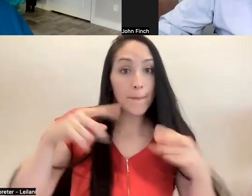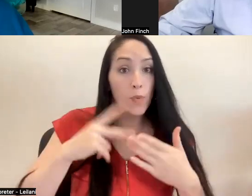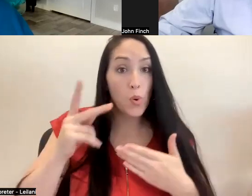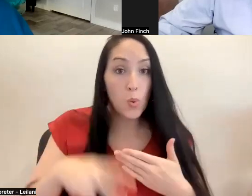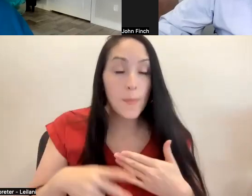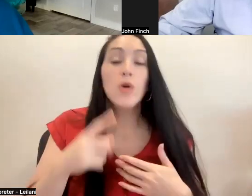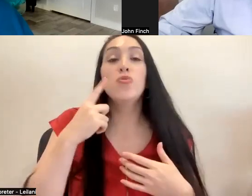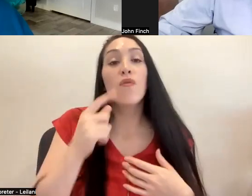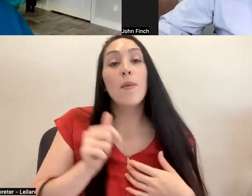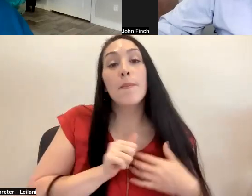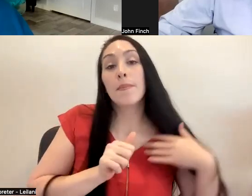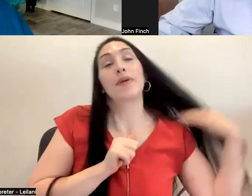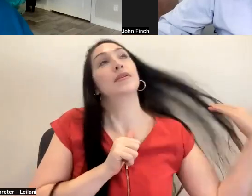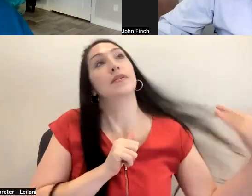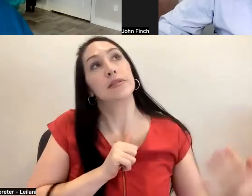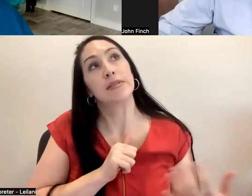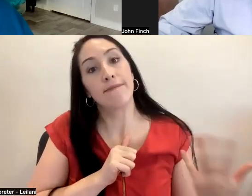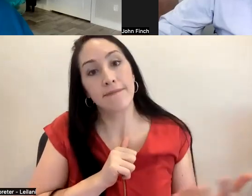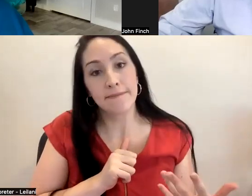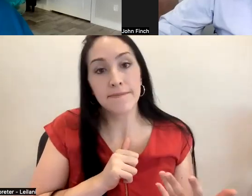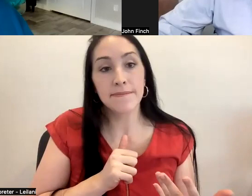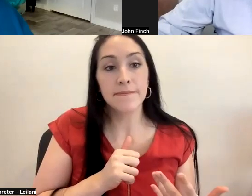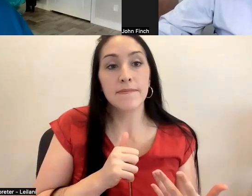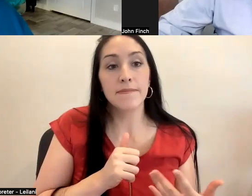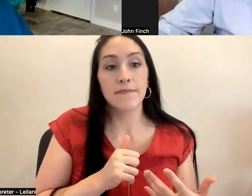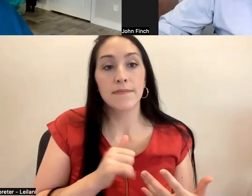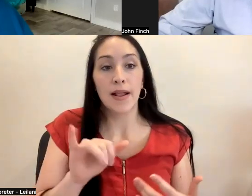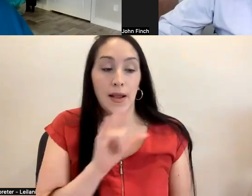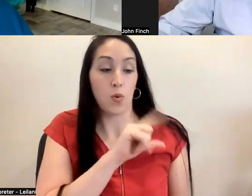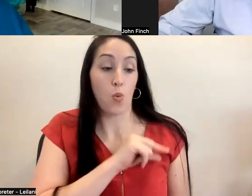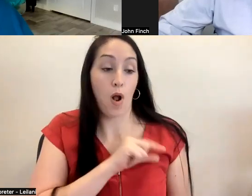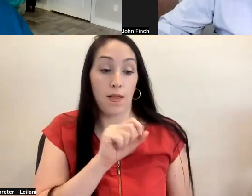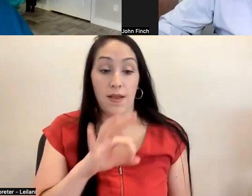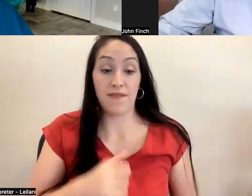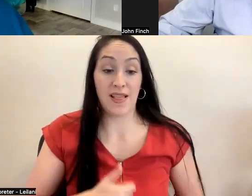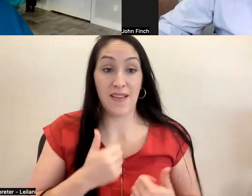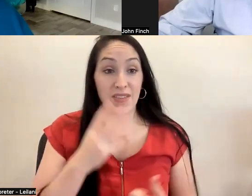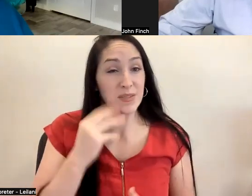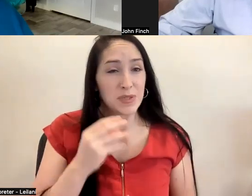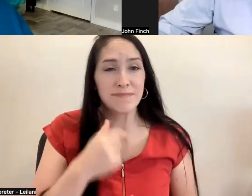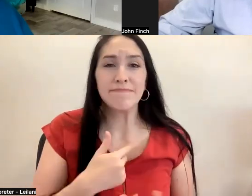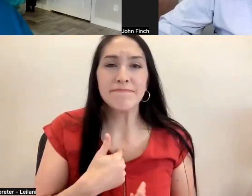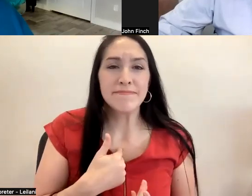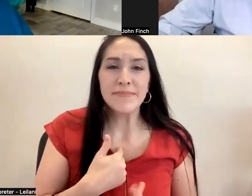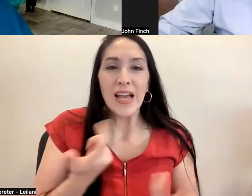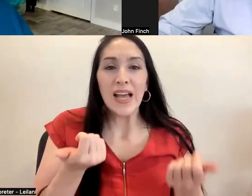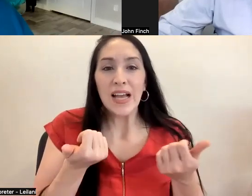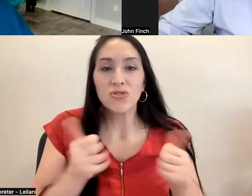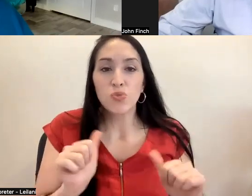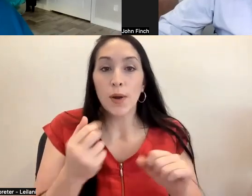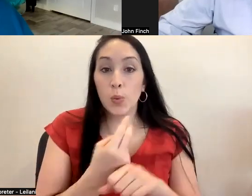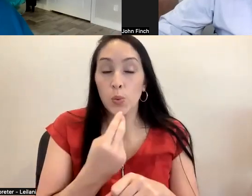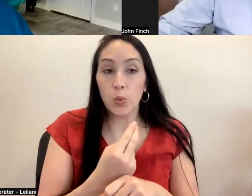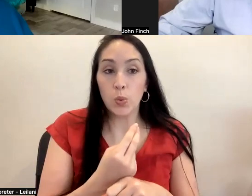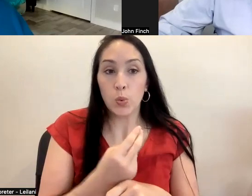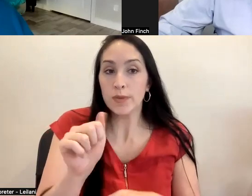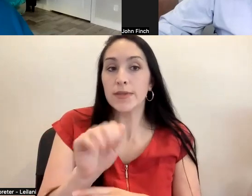far as the qualified quality of life experiences, I try to use the able to cover any of the